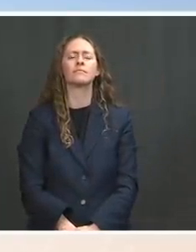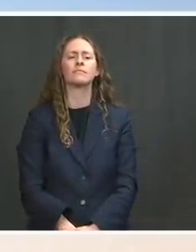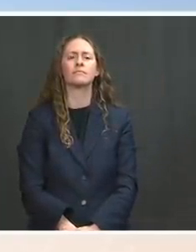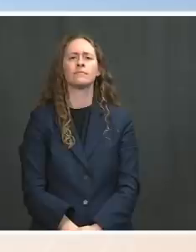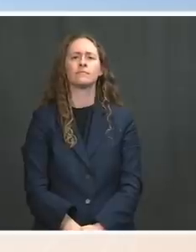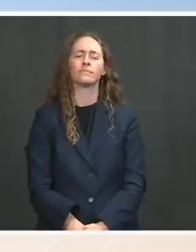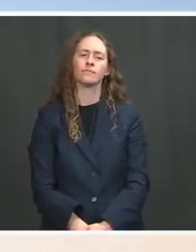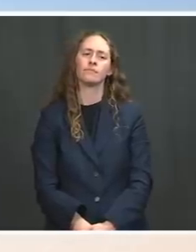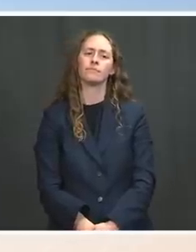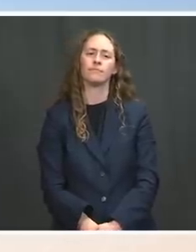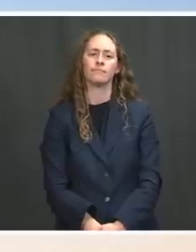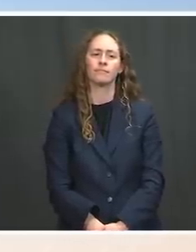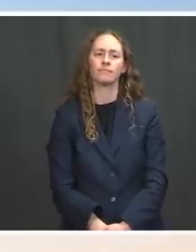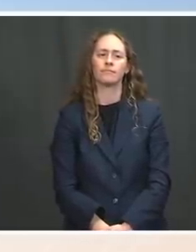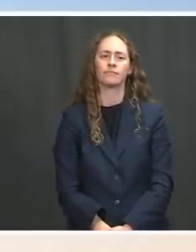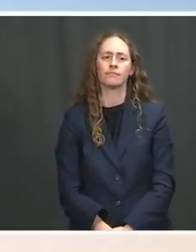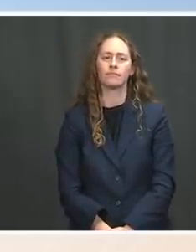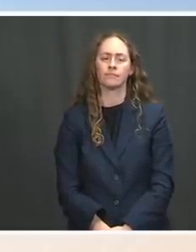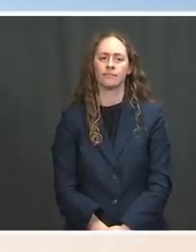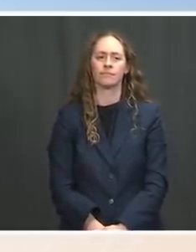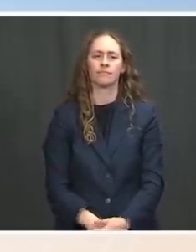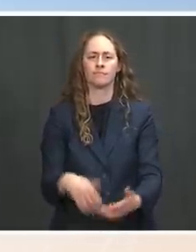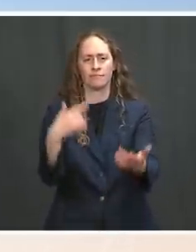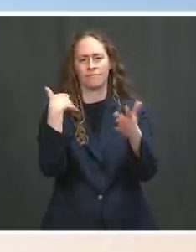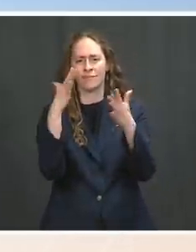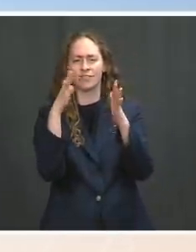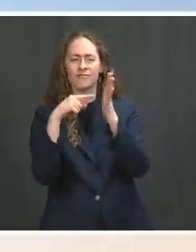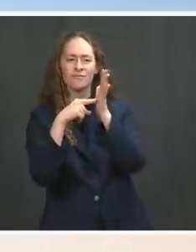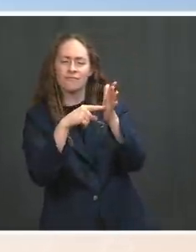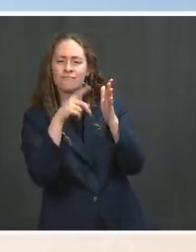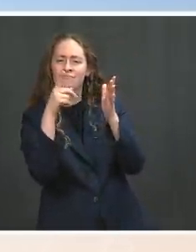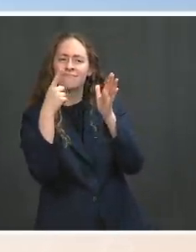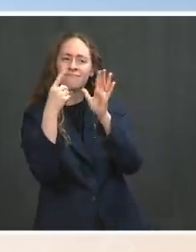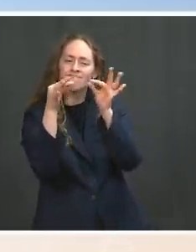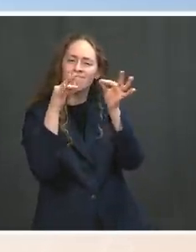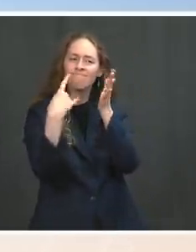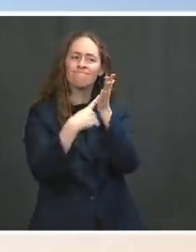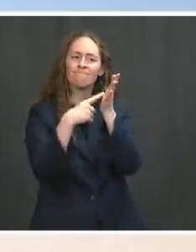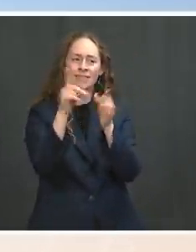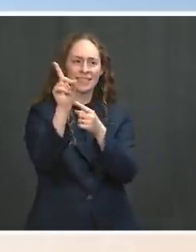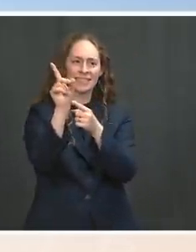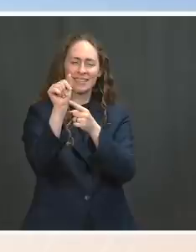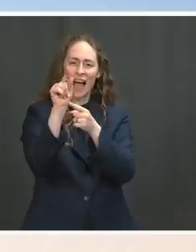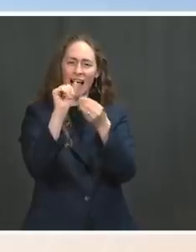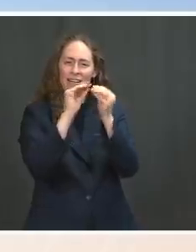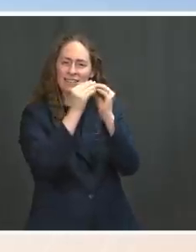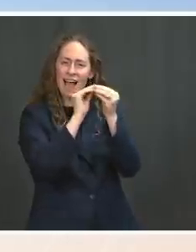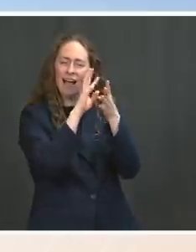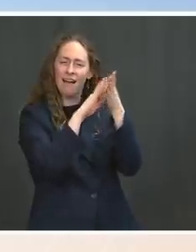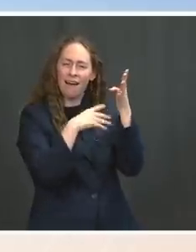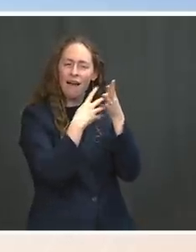and from the majority of economists is that the biggest impacts and factors are the pandemic